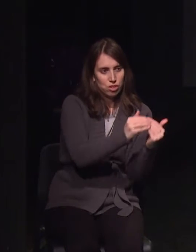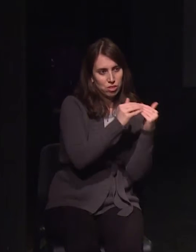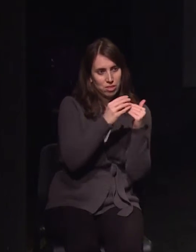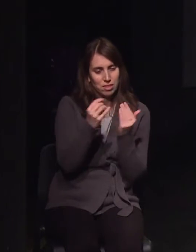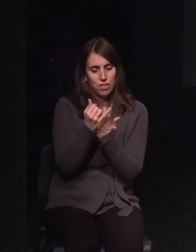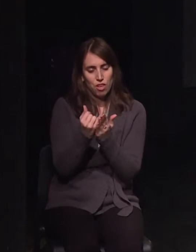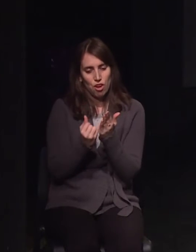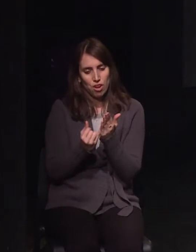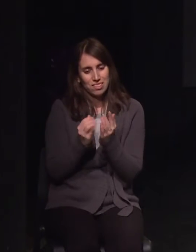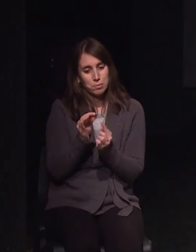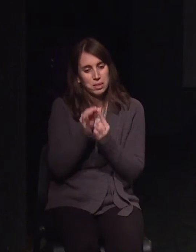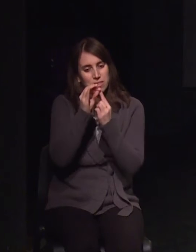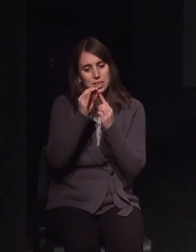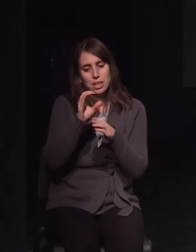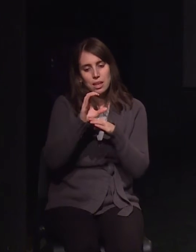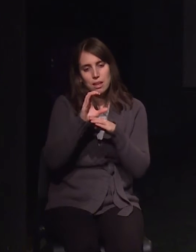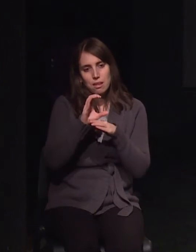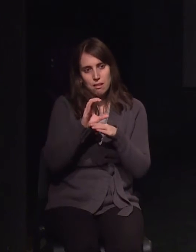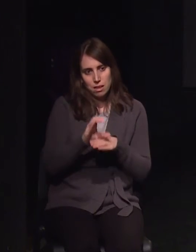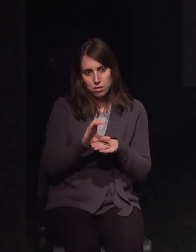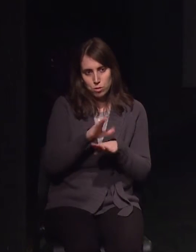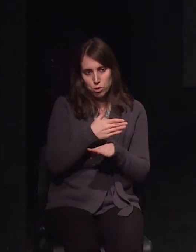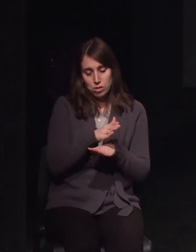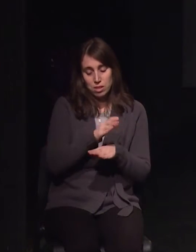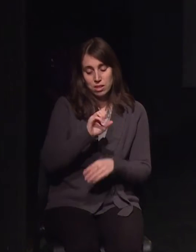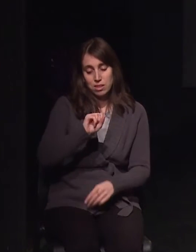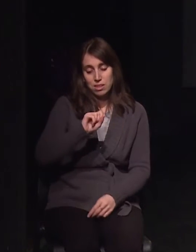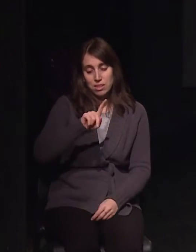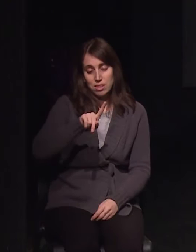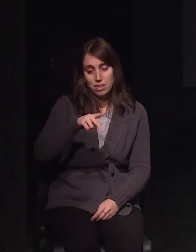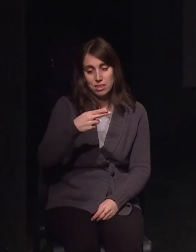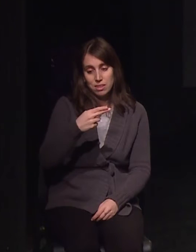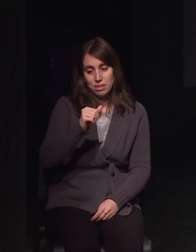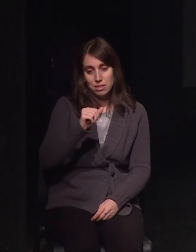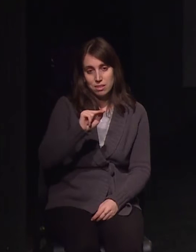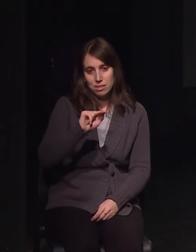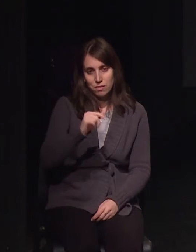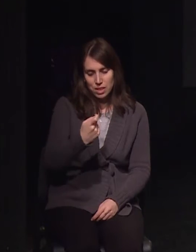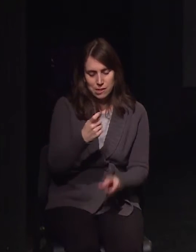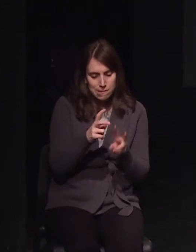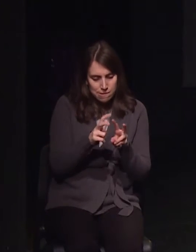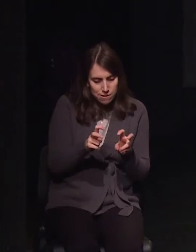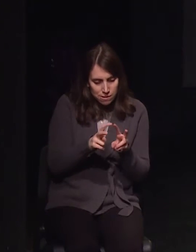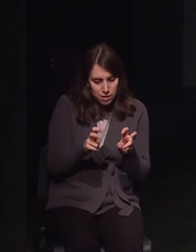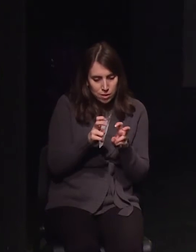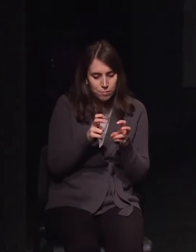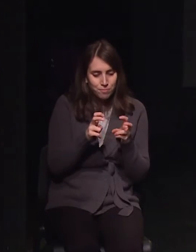Sphinx throughout the year looks at the issue of diversity and inclusion, kind of throughout